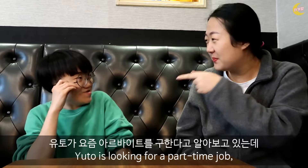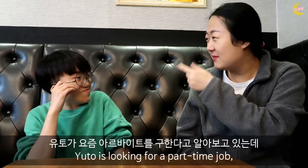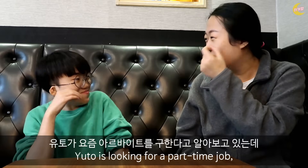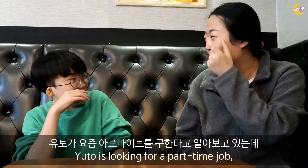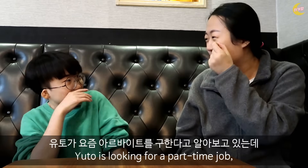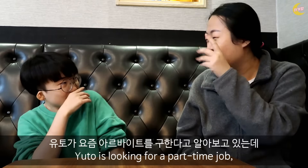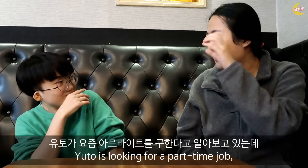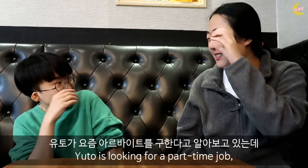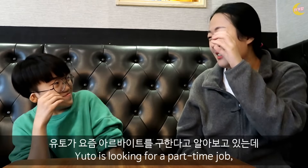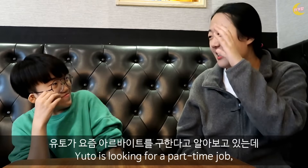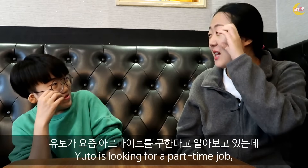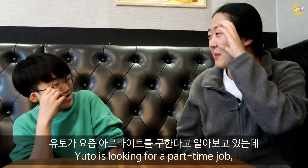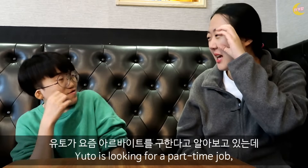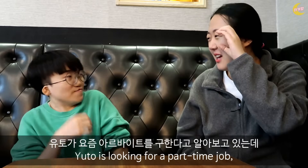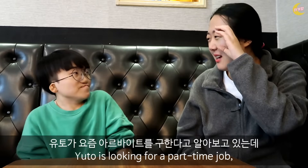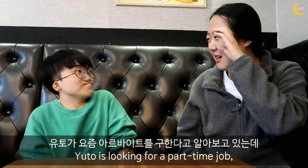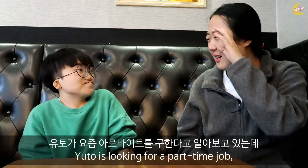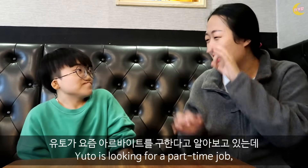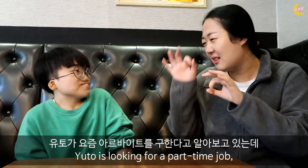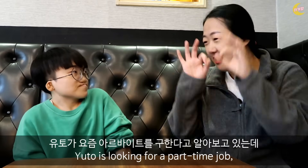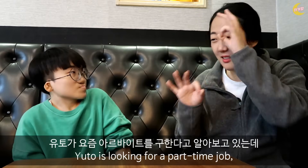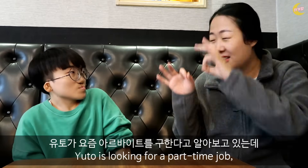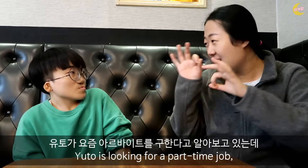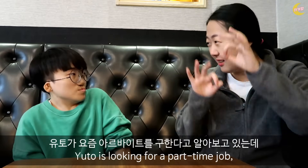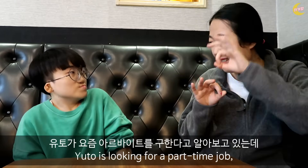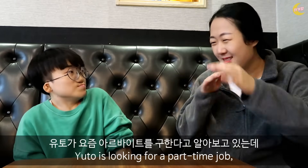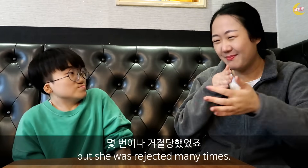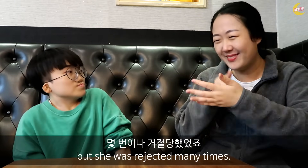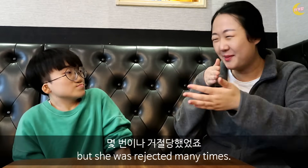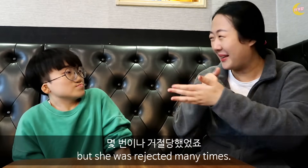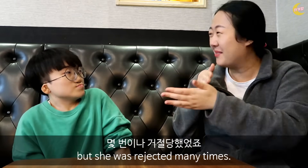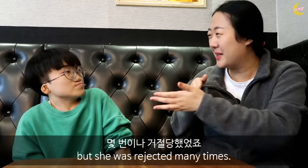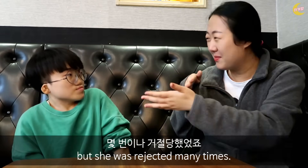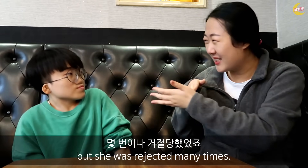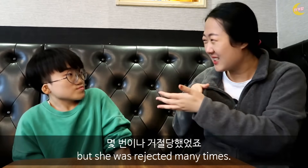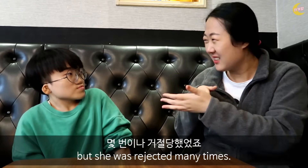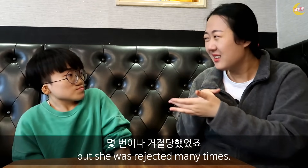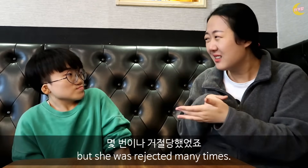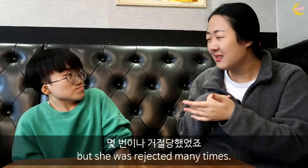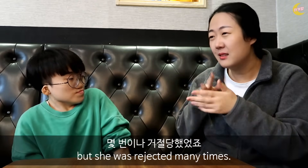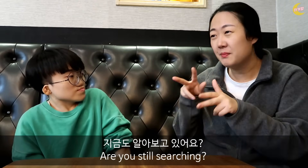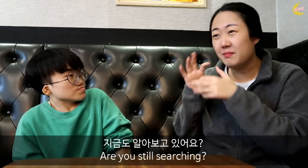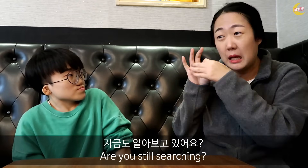Yuto is looking for a part-time job, but she was rejected many times.